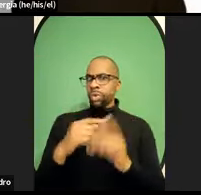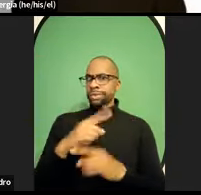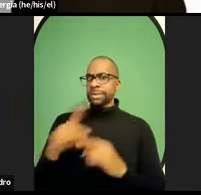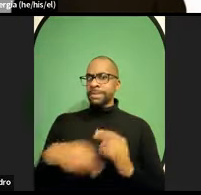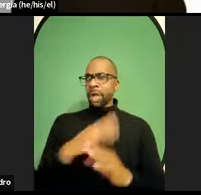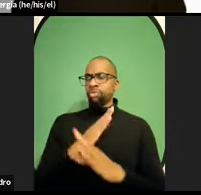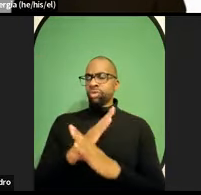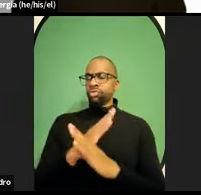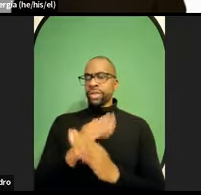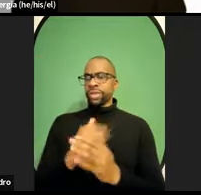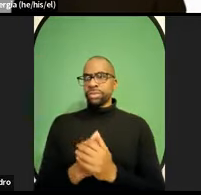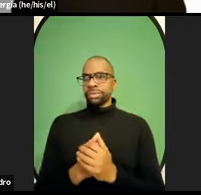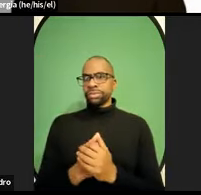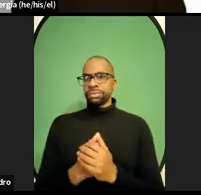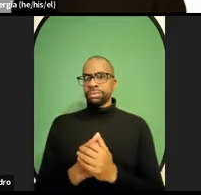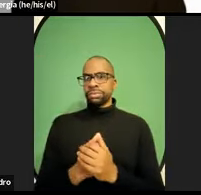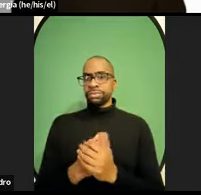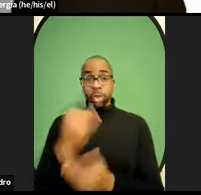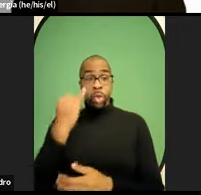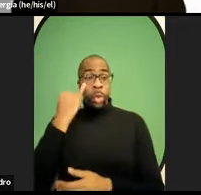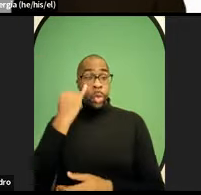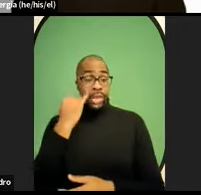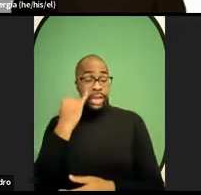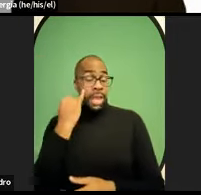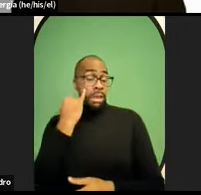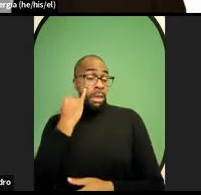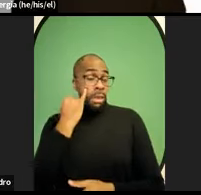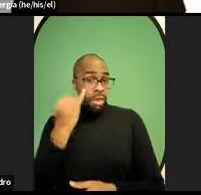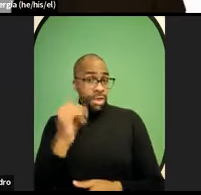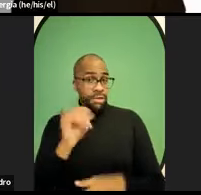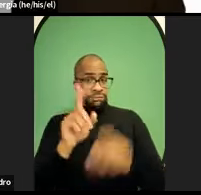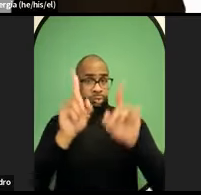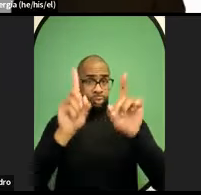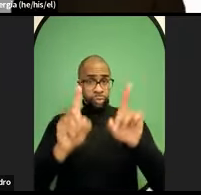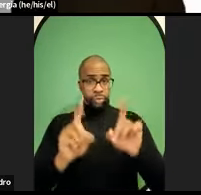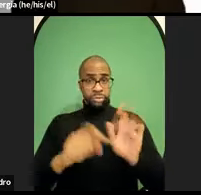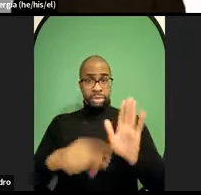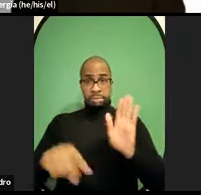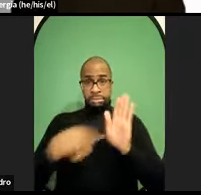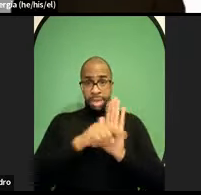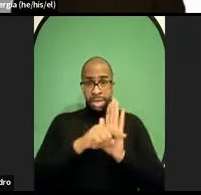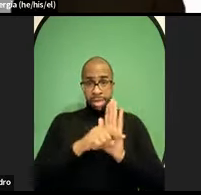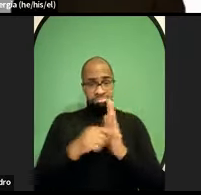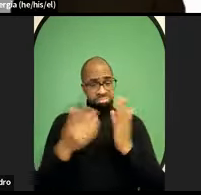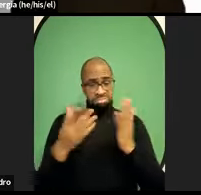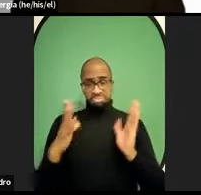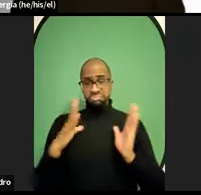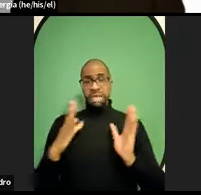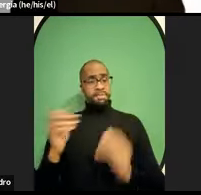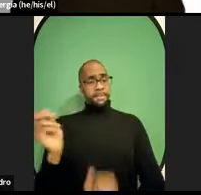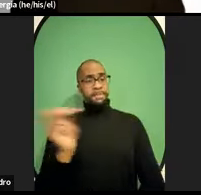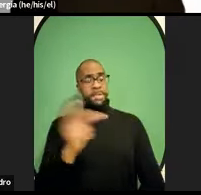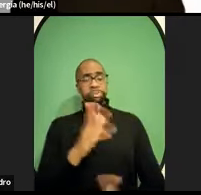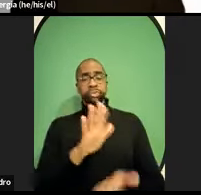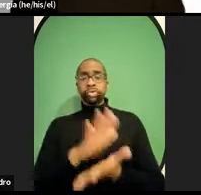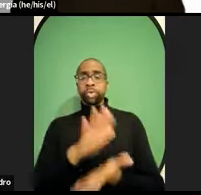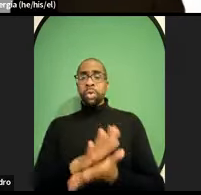no. o guidance about restriction guidance about restriction. I don't think there's any what